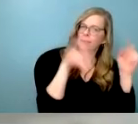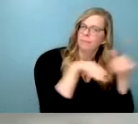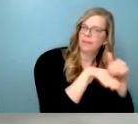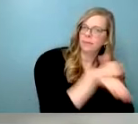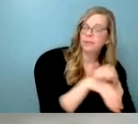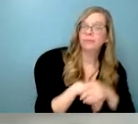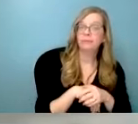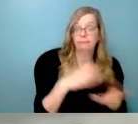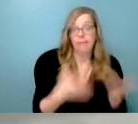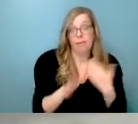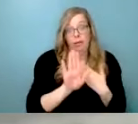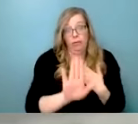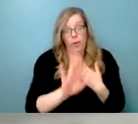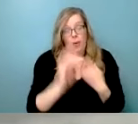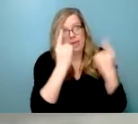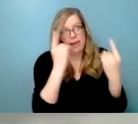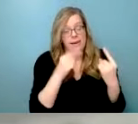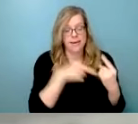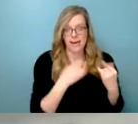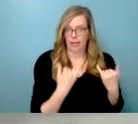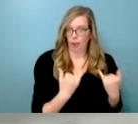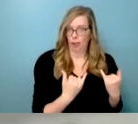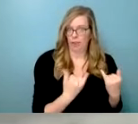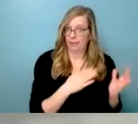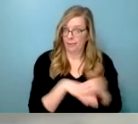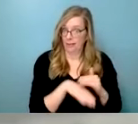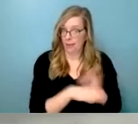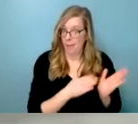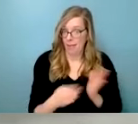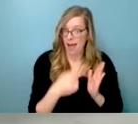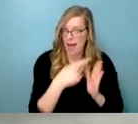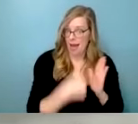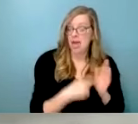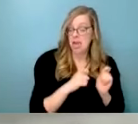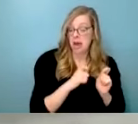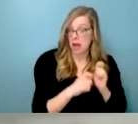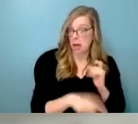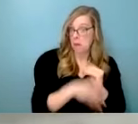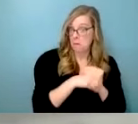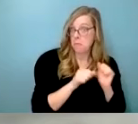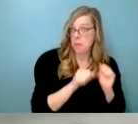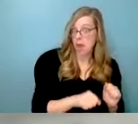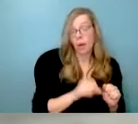by editing the original plan that acts as a baseline or you can use the free template